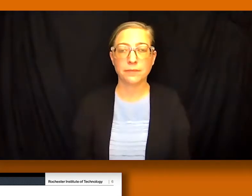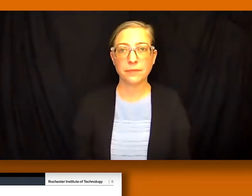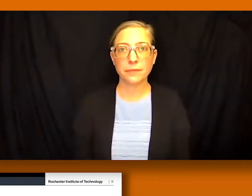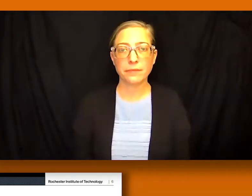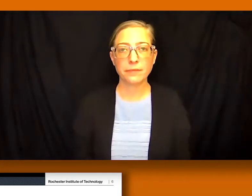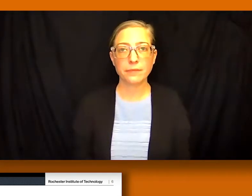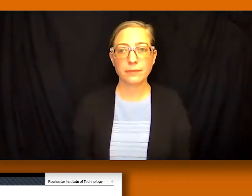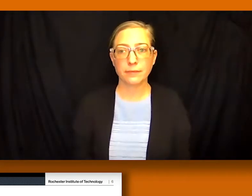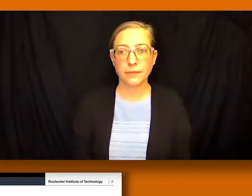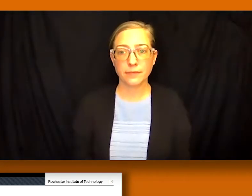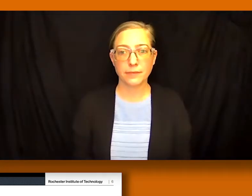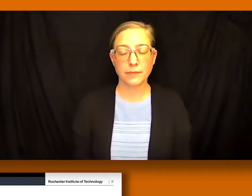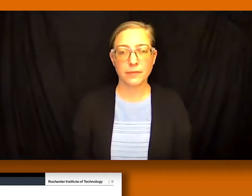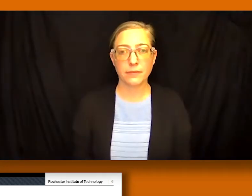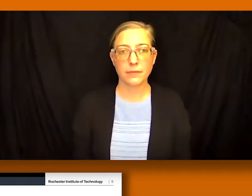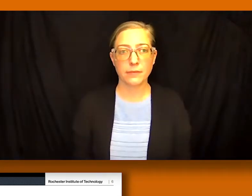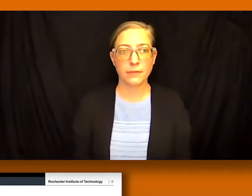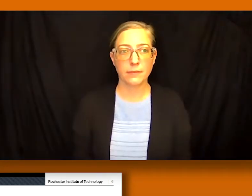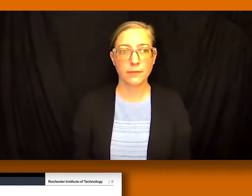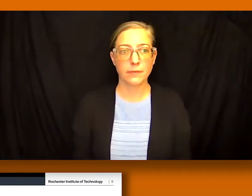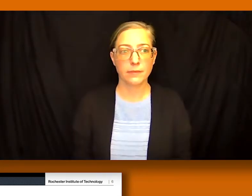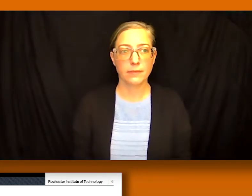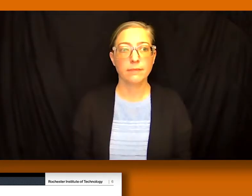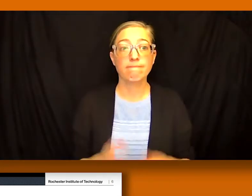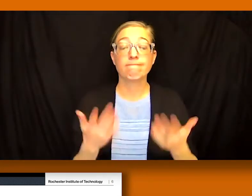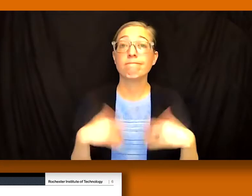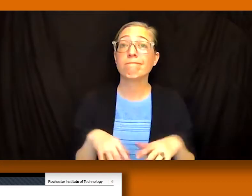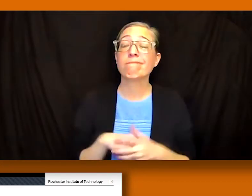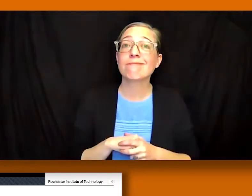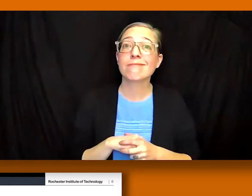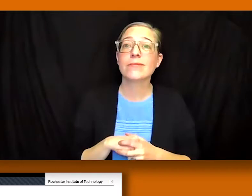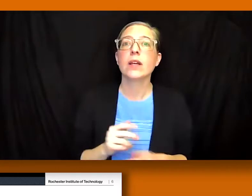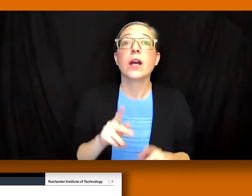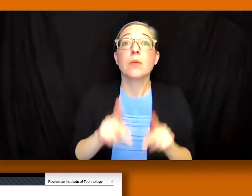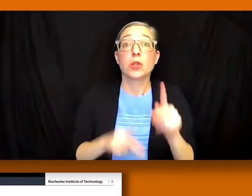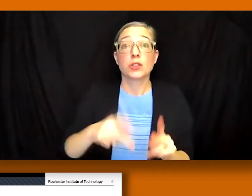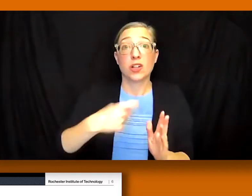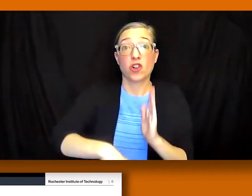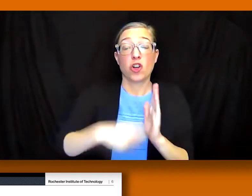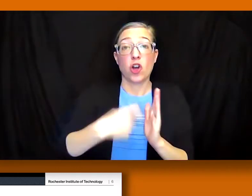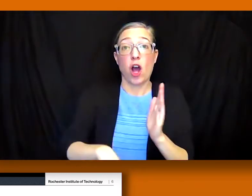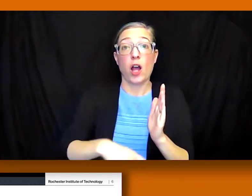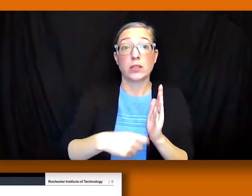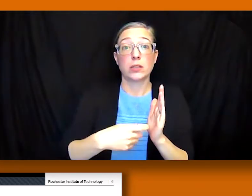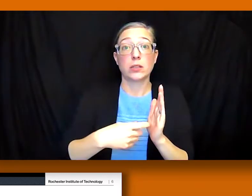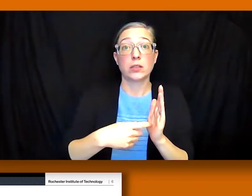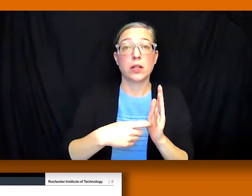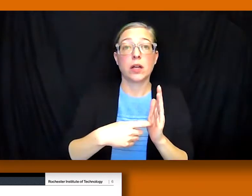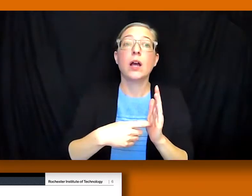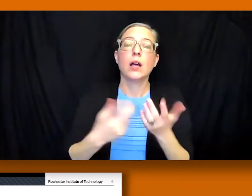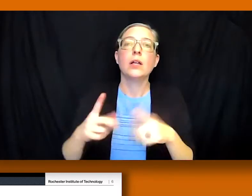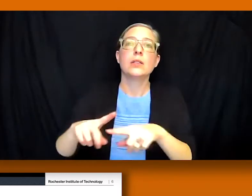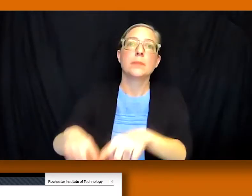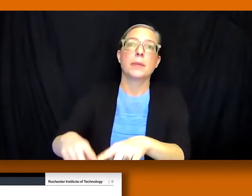Um, personnel costs are based on actual current salaries and projected effort.